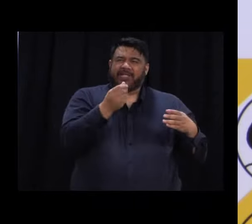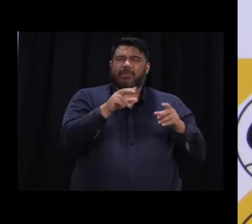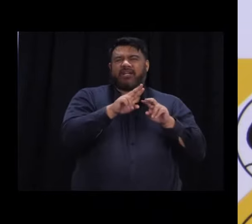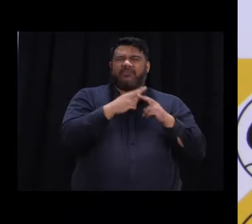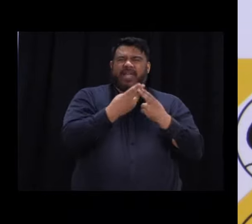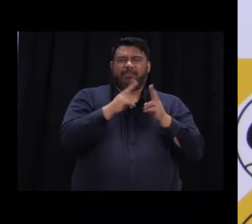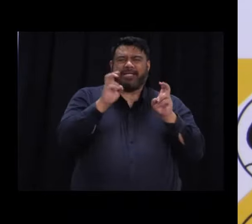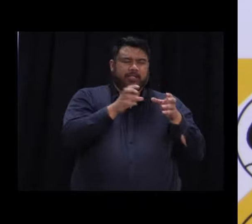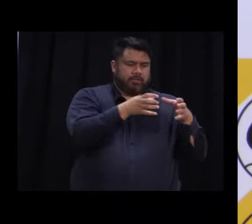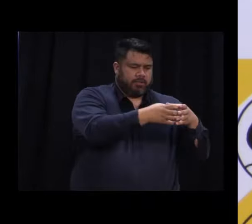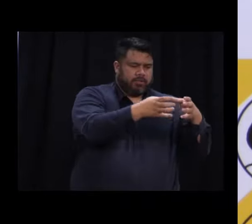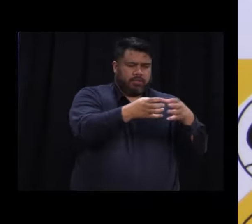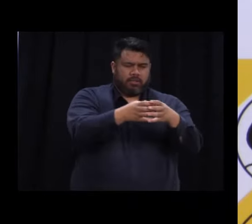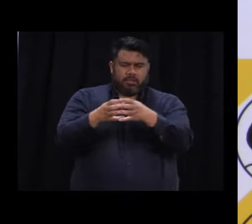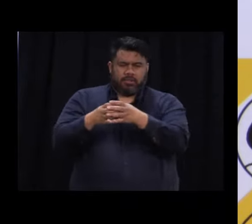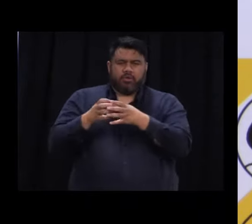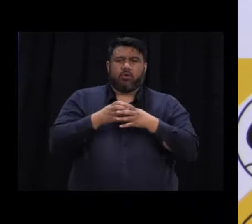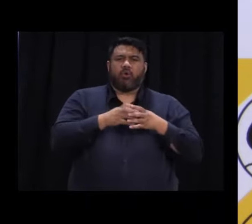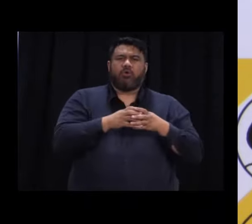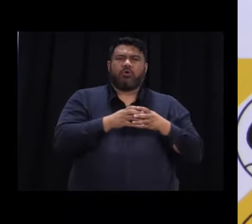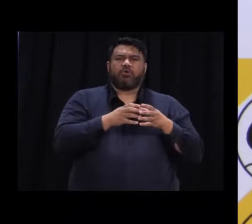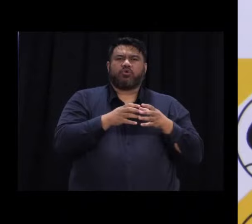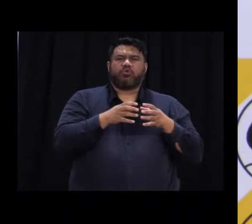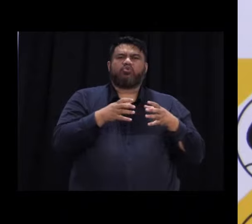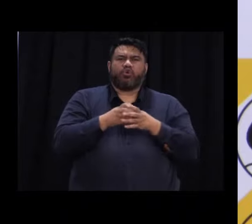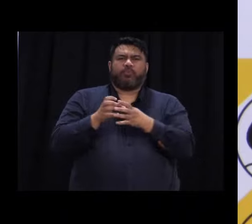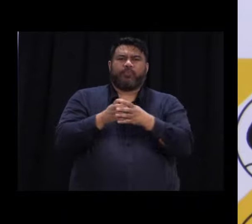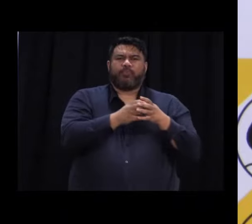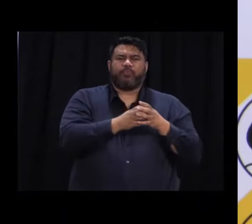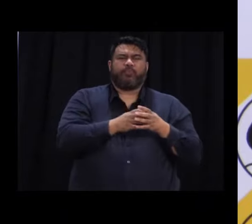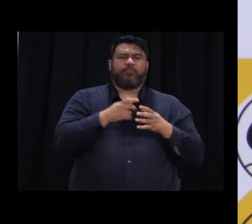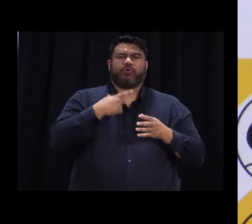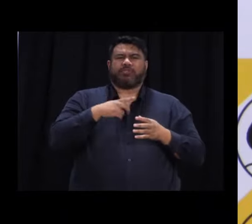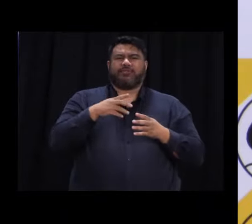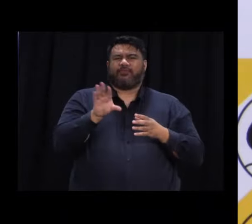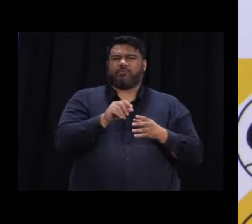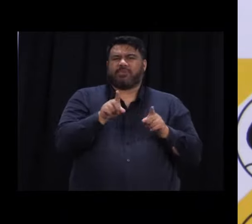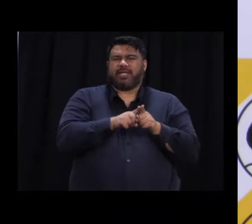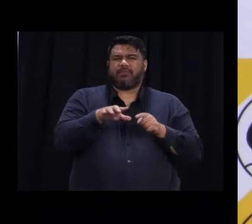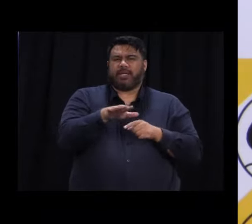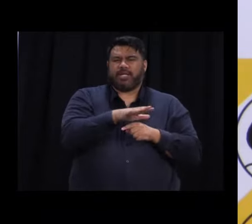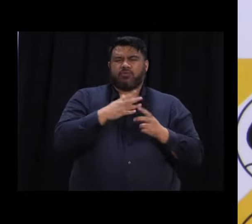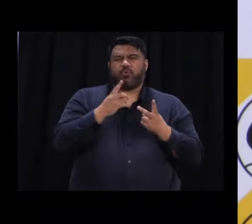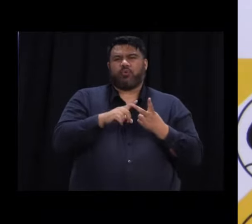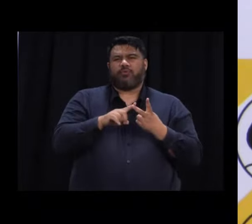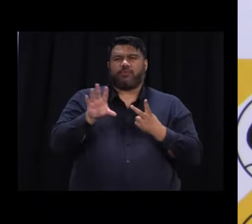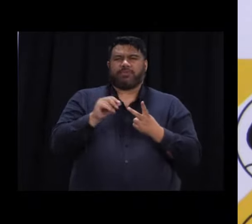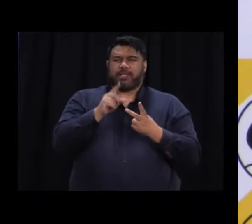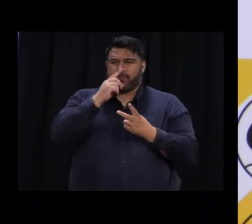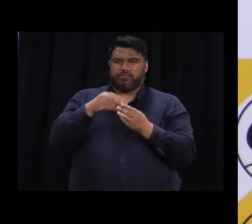that are helping to identify sub-clusters an again help us